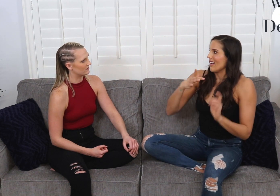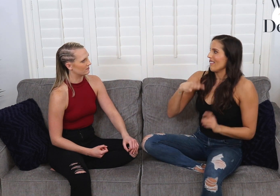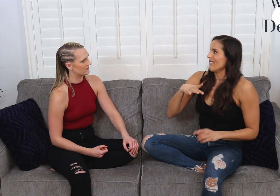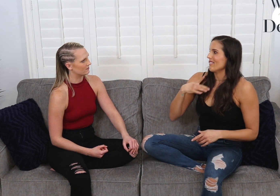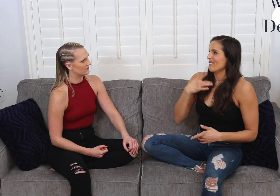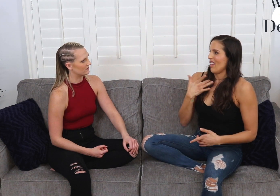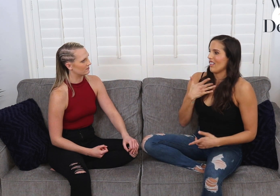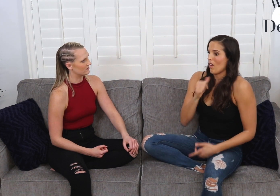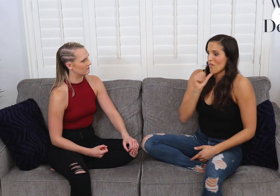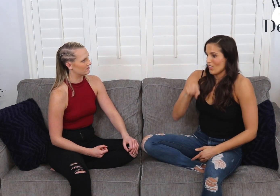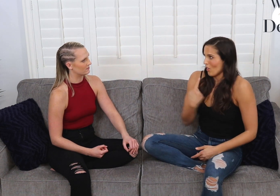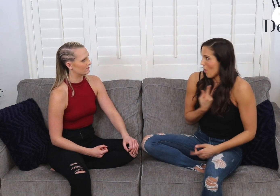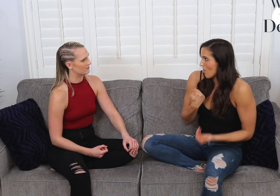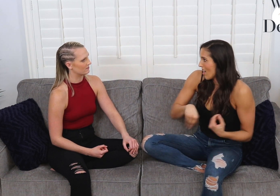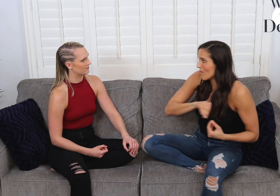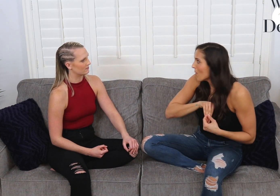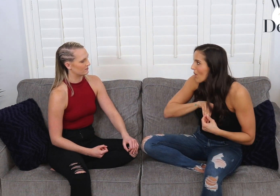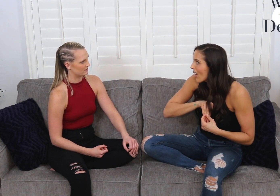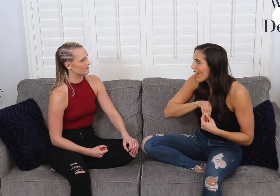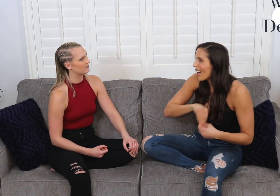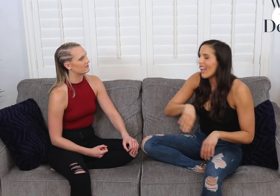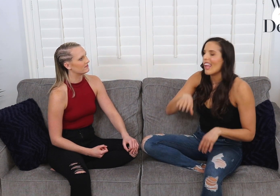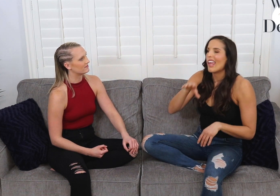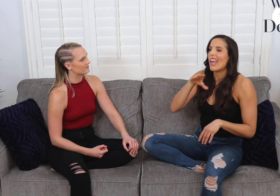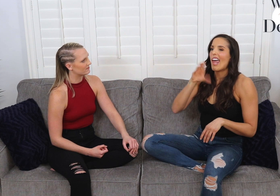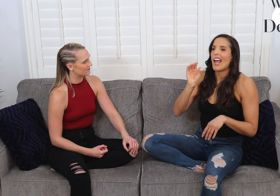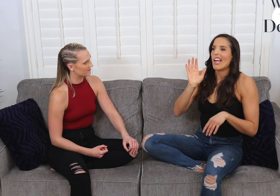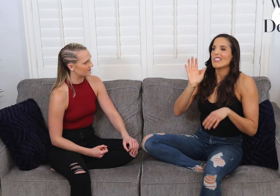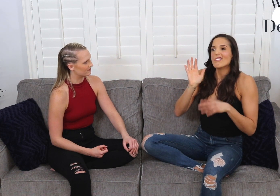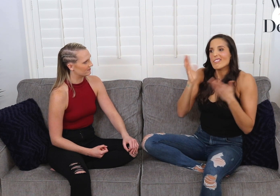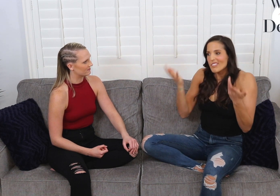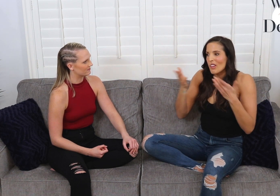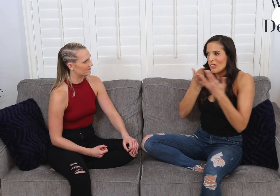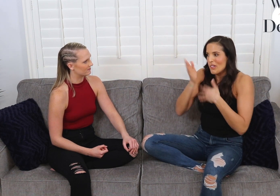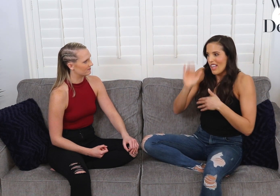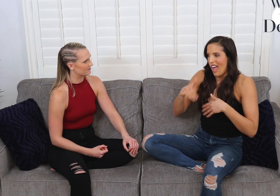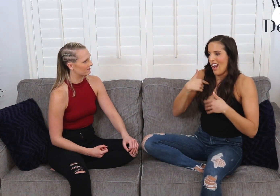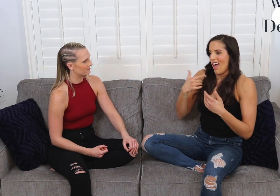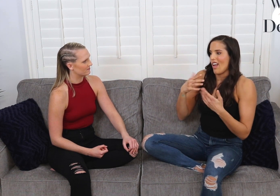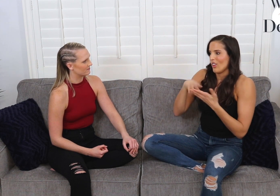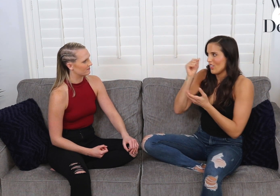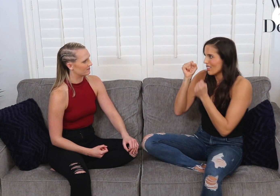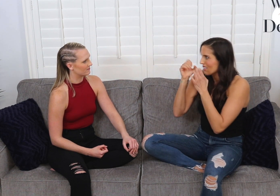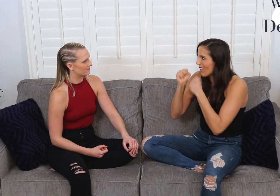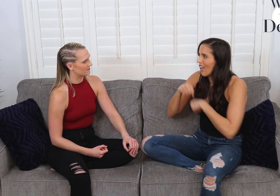And I finally felt like I wasn't alone anymore. And through that schooling, I learned: Sign Language,